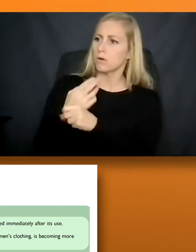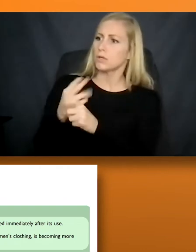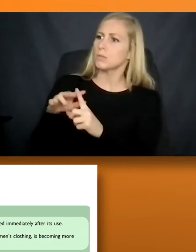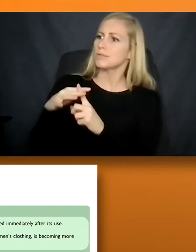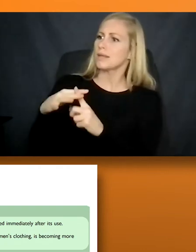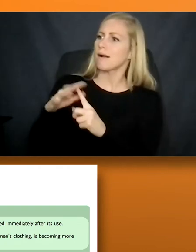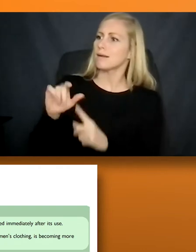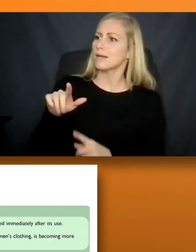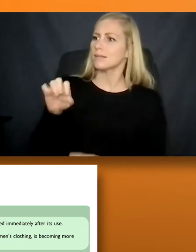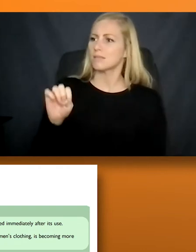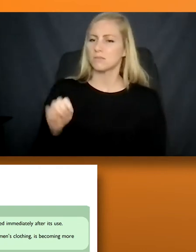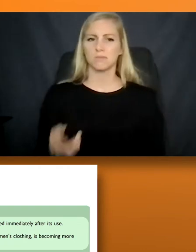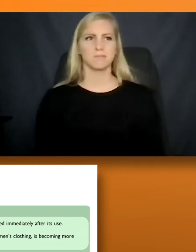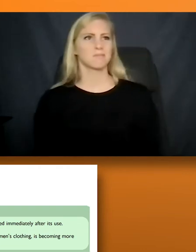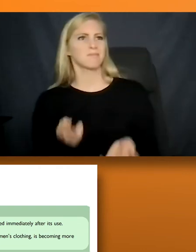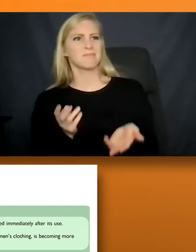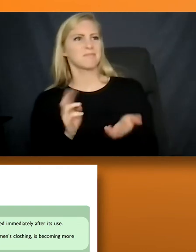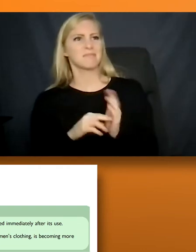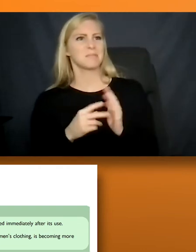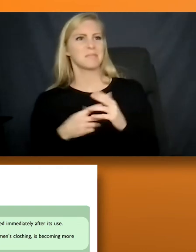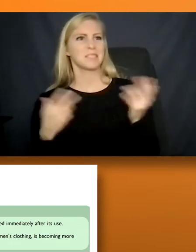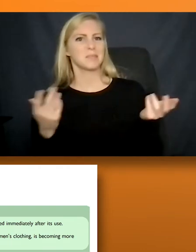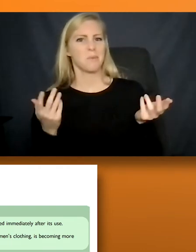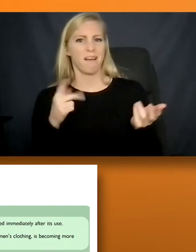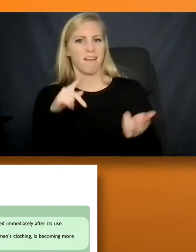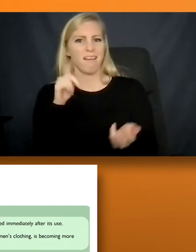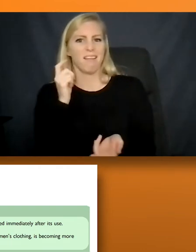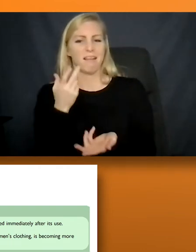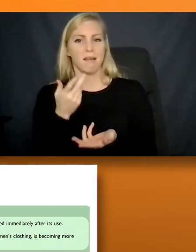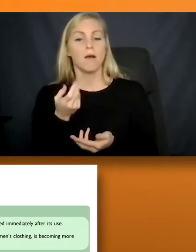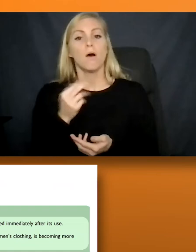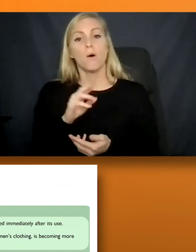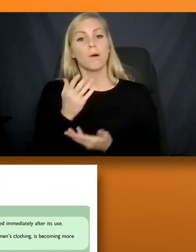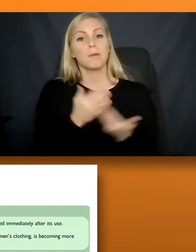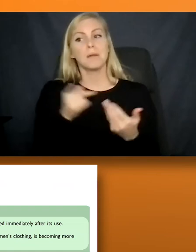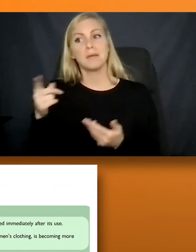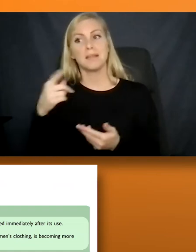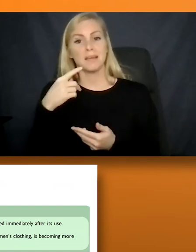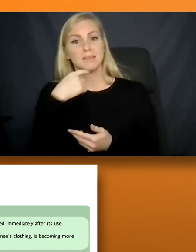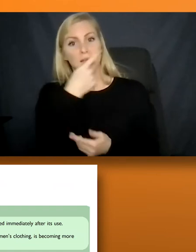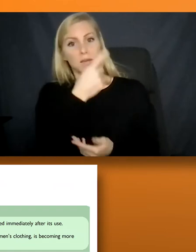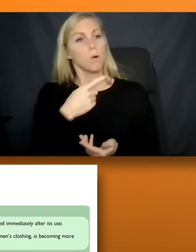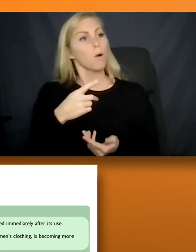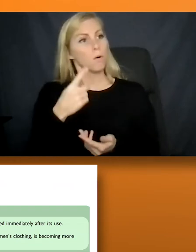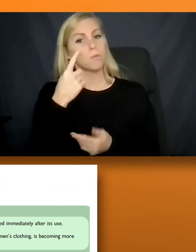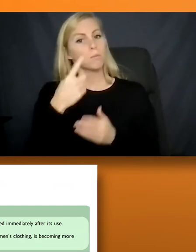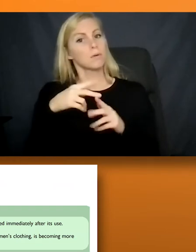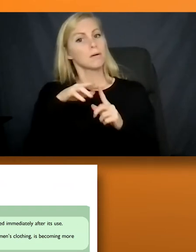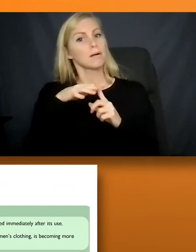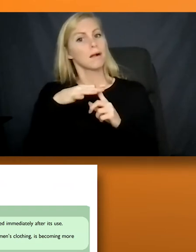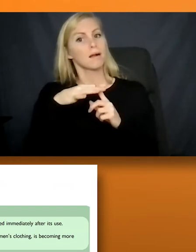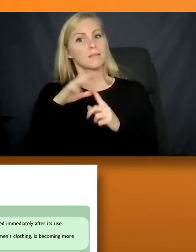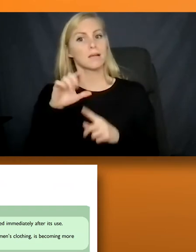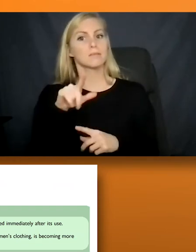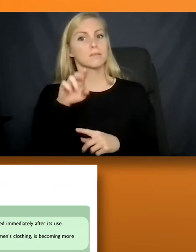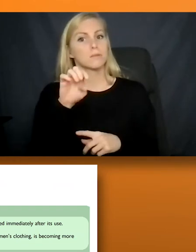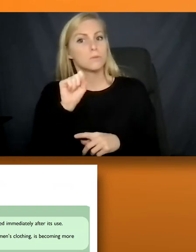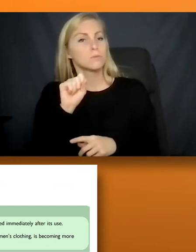But do they even know how to? Do they know what that means? They might tell you they're using context clues, but they may only know one strategy.